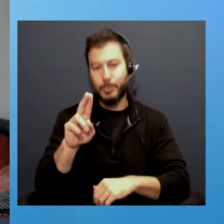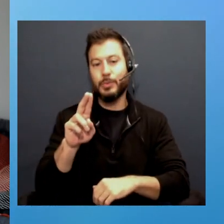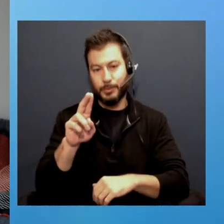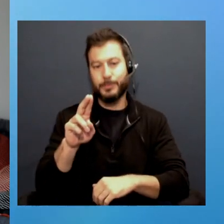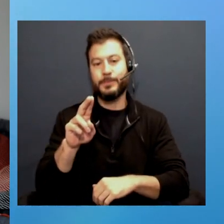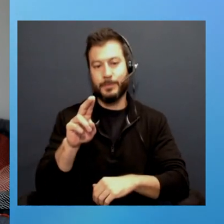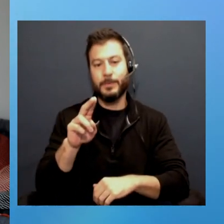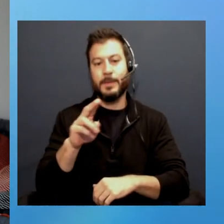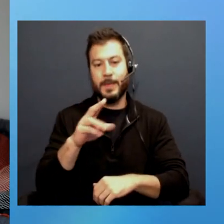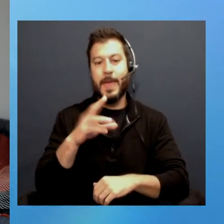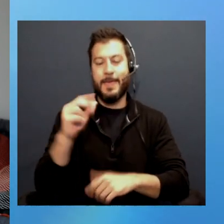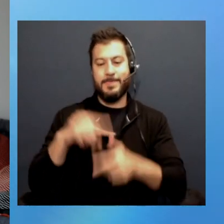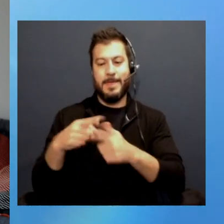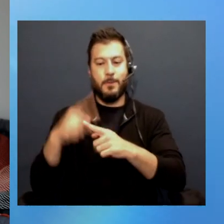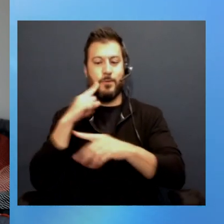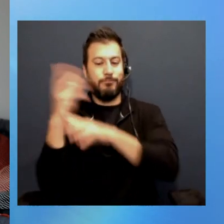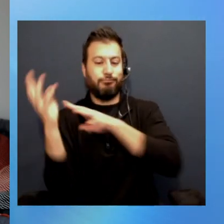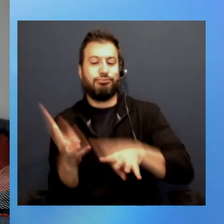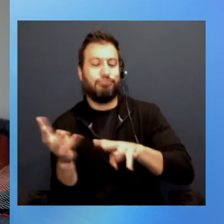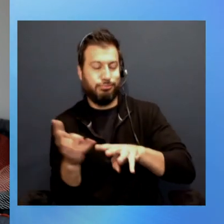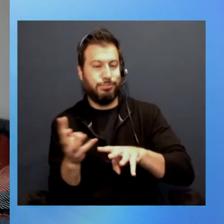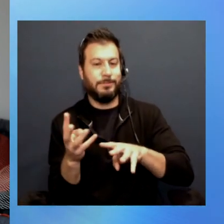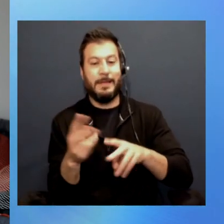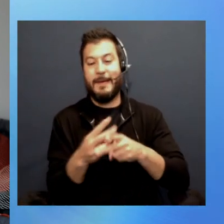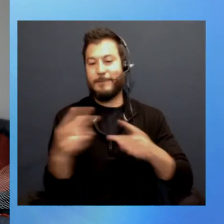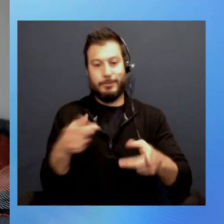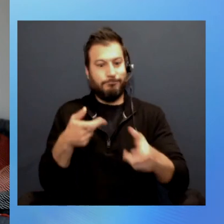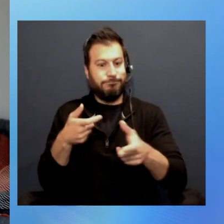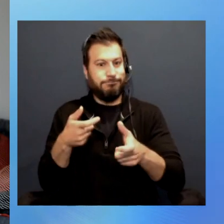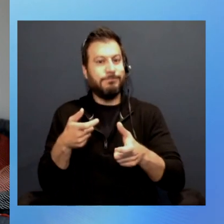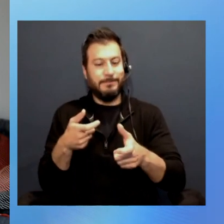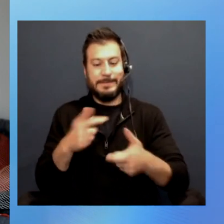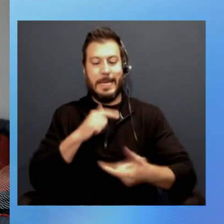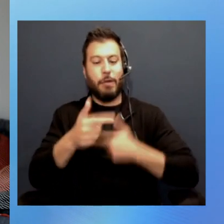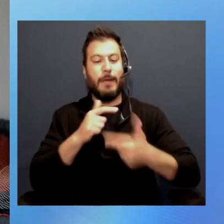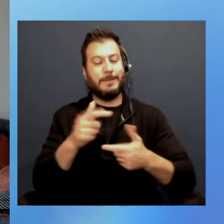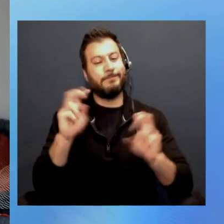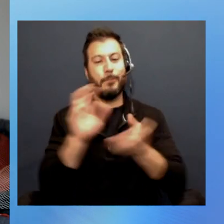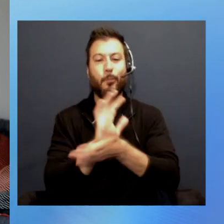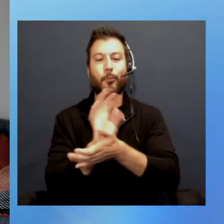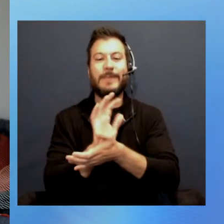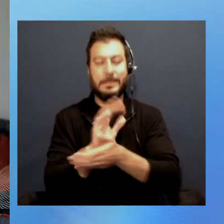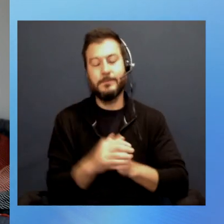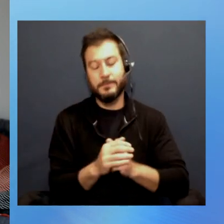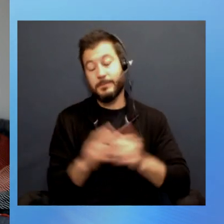and the experience is delivered to the user as a very low latency interacting movie.